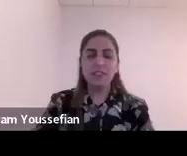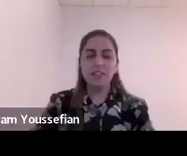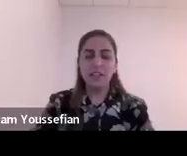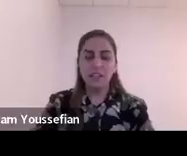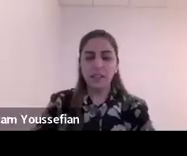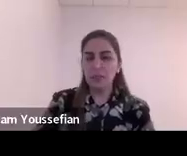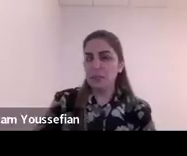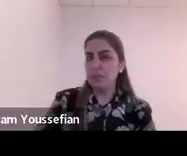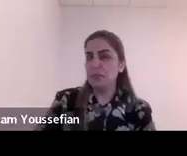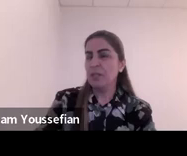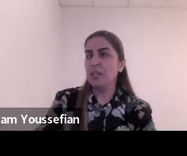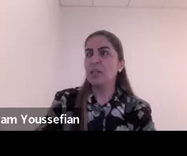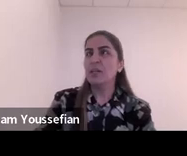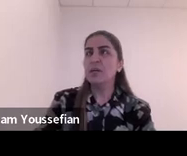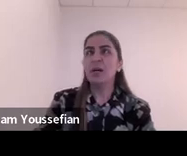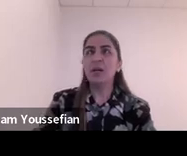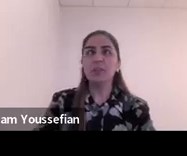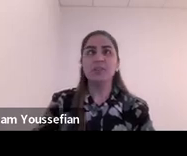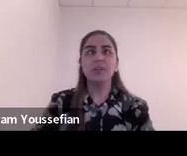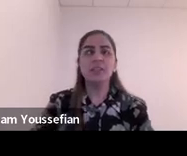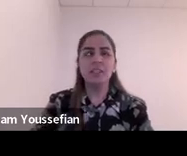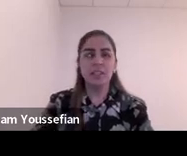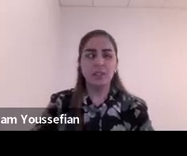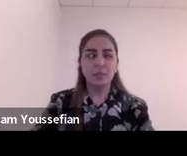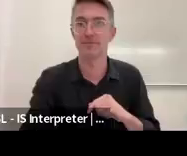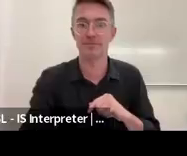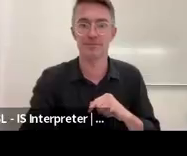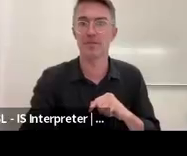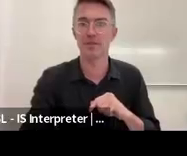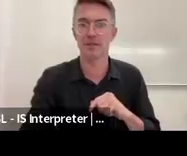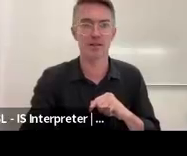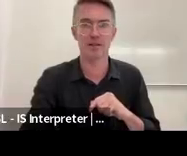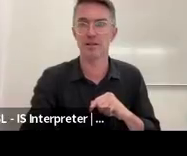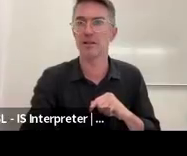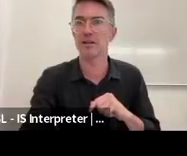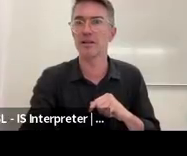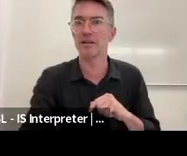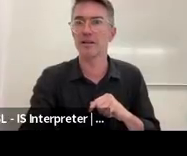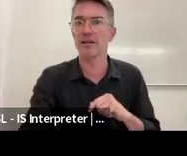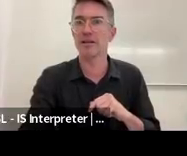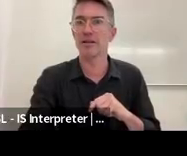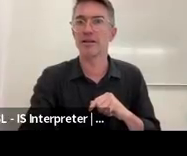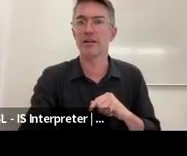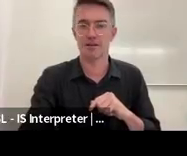she will speak about the sign language rights in general and